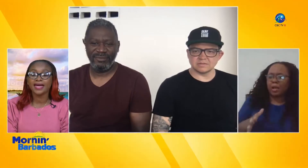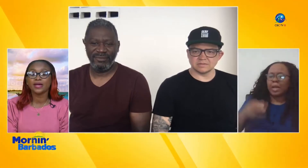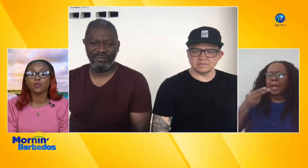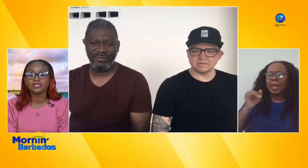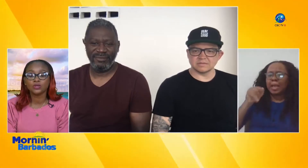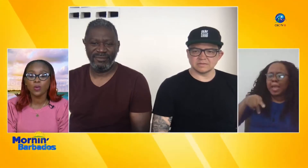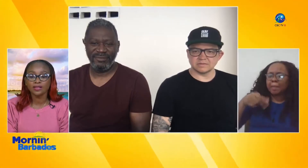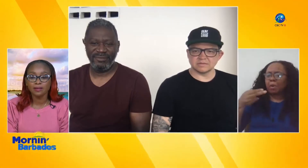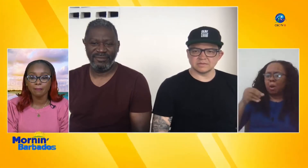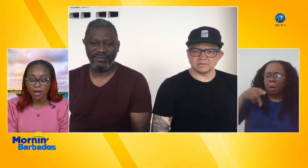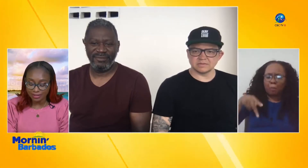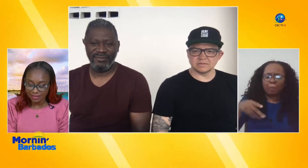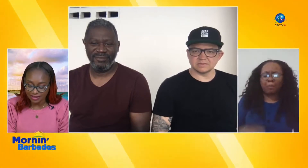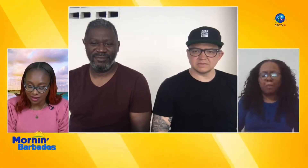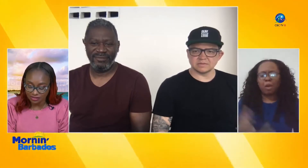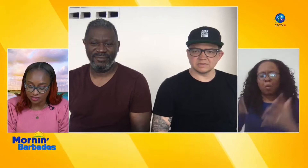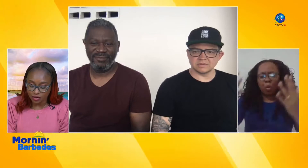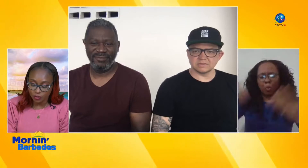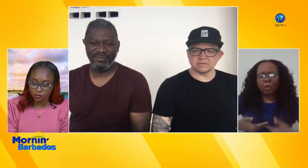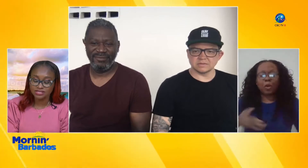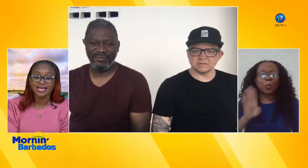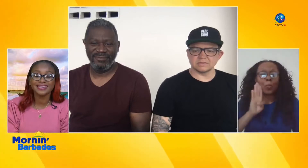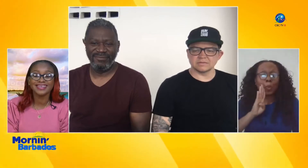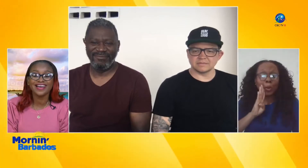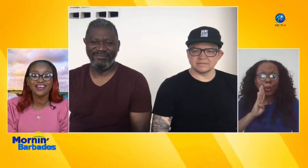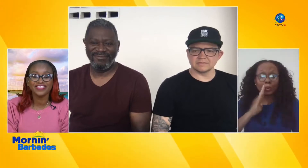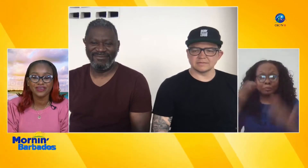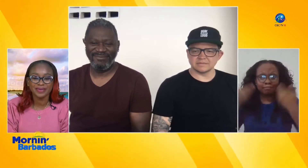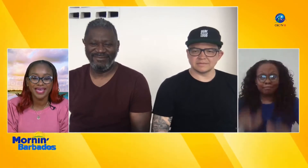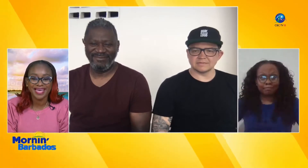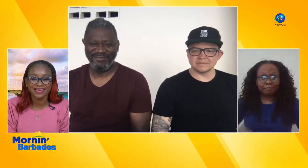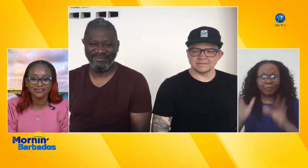and i want to welcome Bonnie Leonce who's signing on their behalf